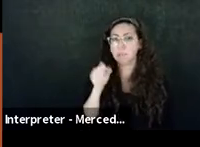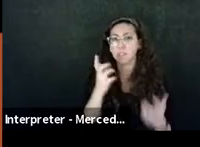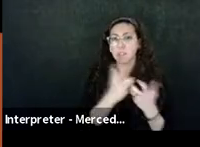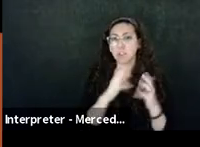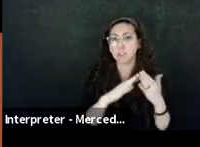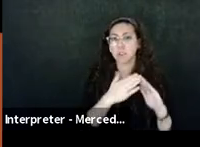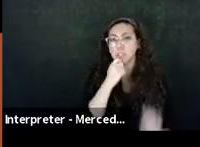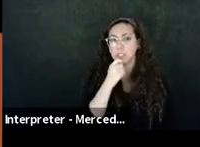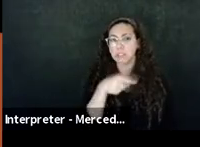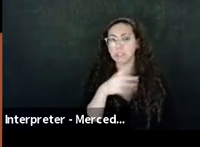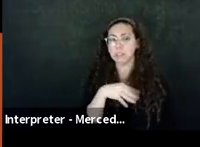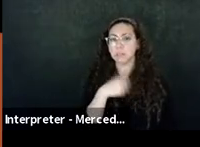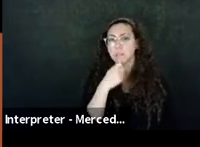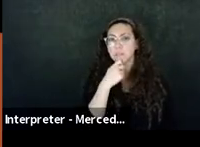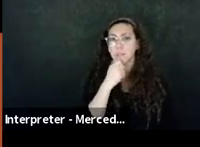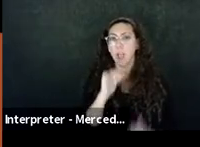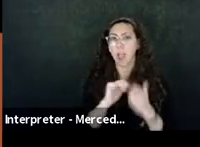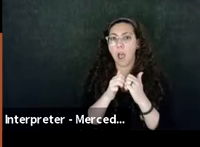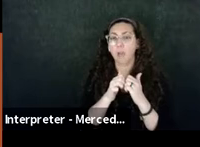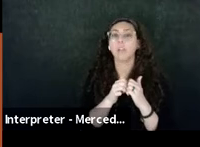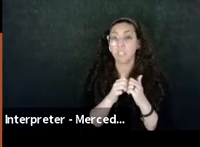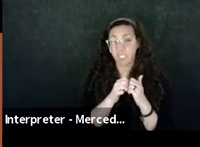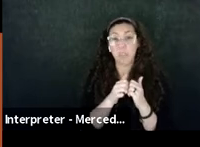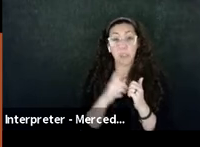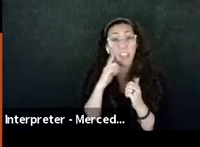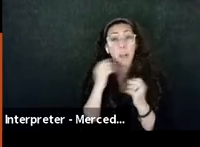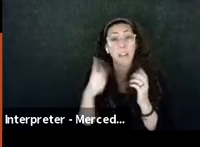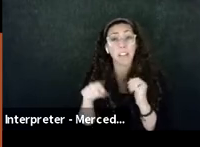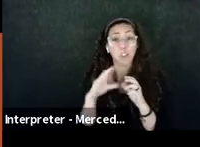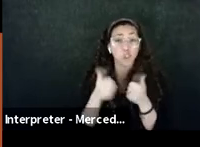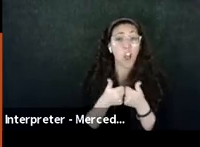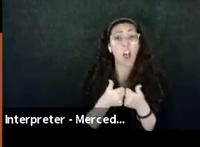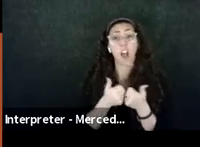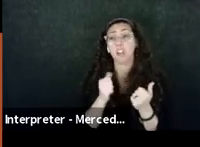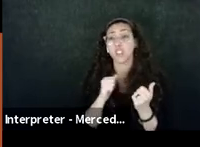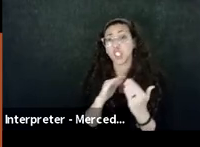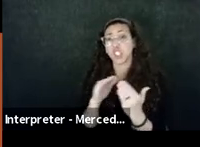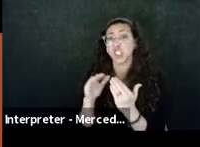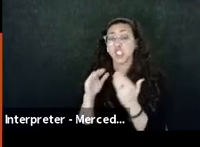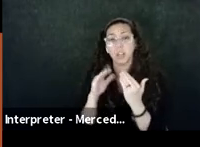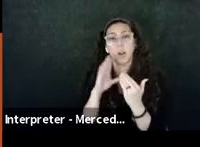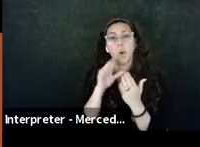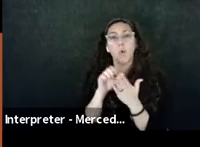Natalie Chavez: But that would really remove a lot of those barriers that a lot of our students who have been chronically homeless or have had a lot of challenges.